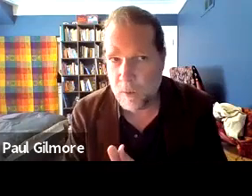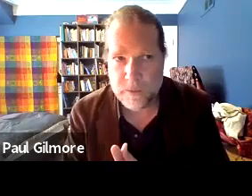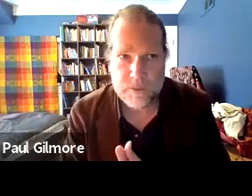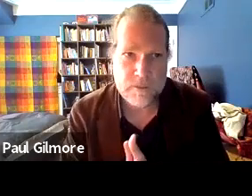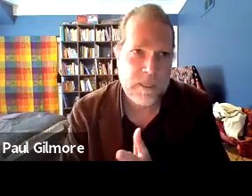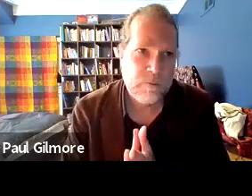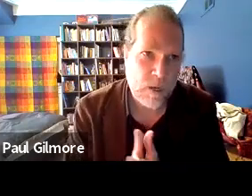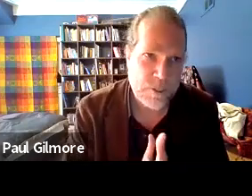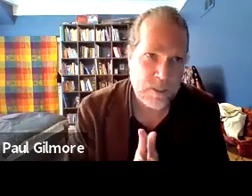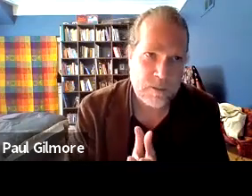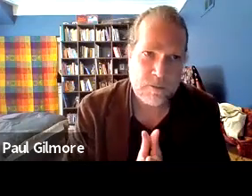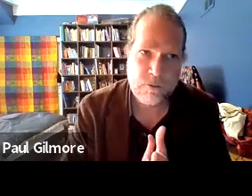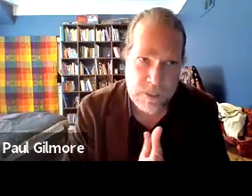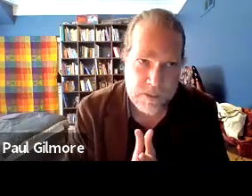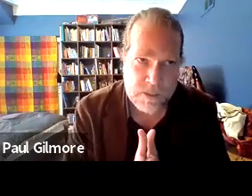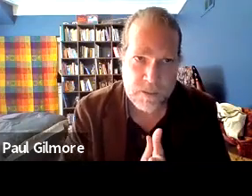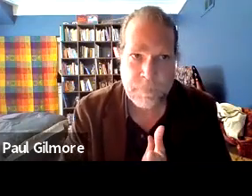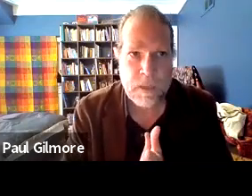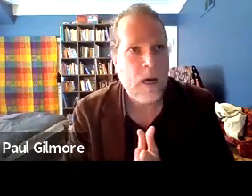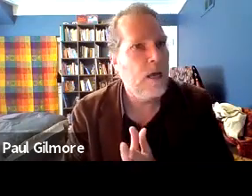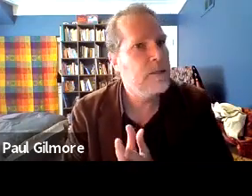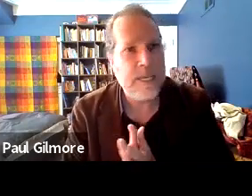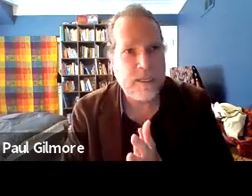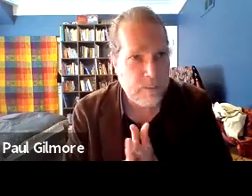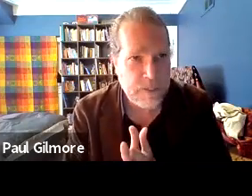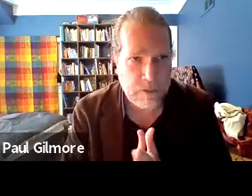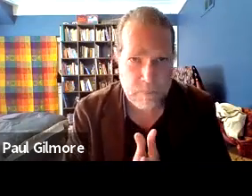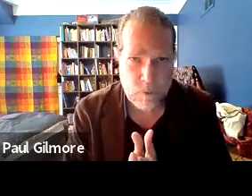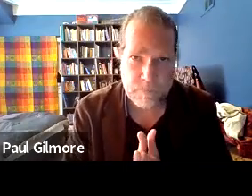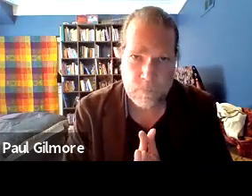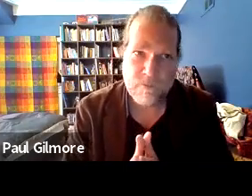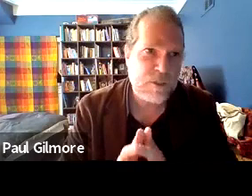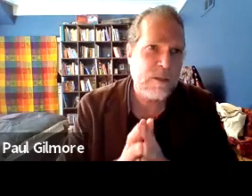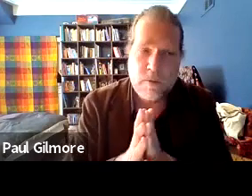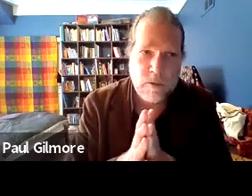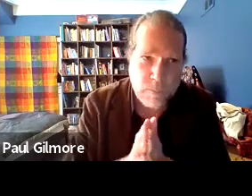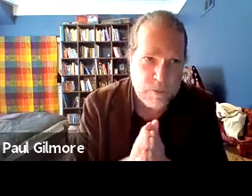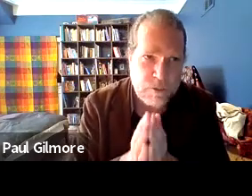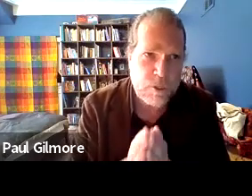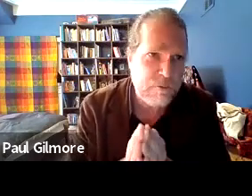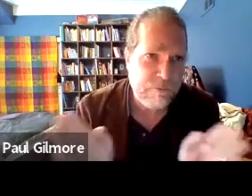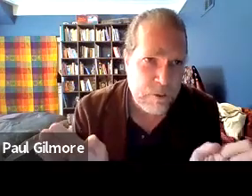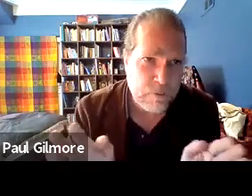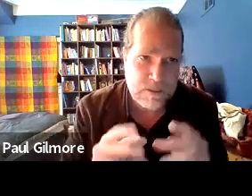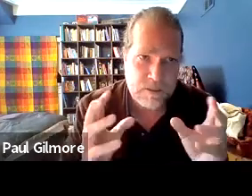Poland, or Russia, or Greece, you can't come here anymore, or the numbers are so few that